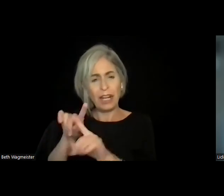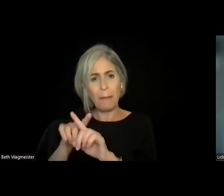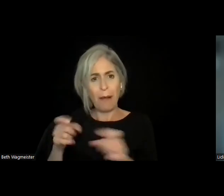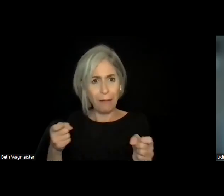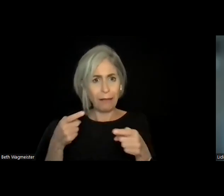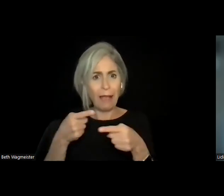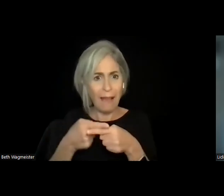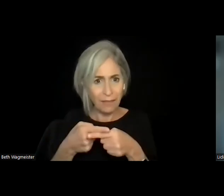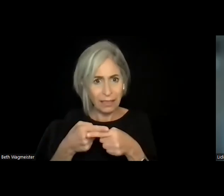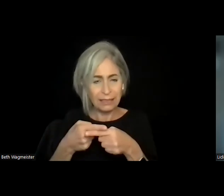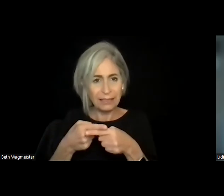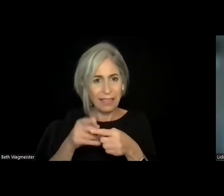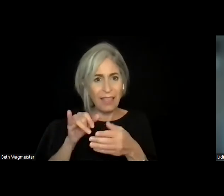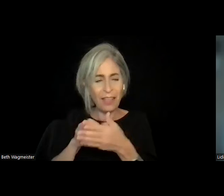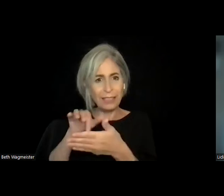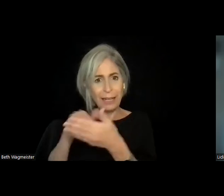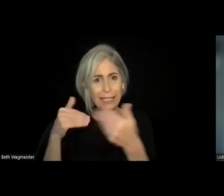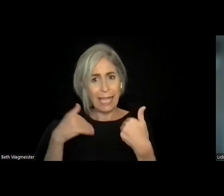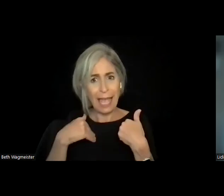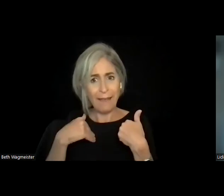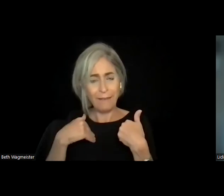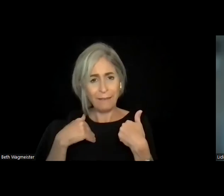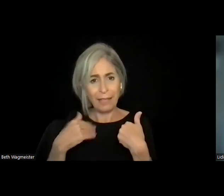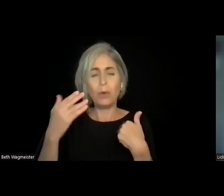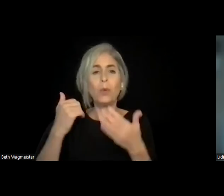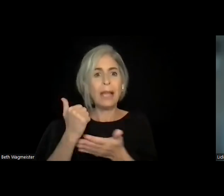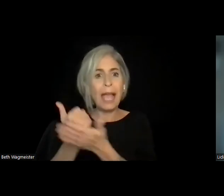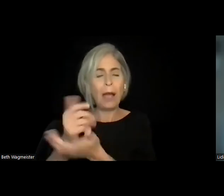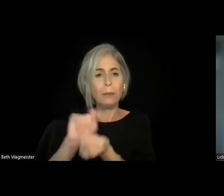deliberate exclusion of some areas in the studies,